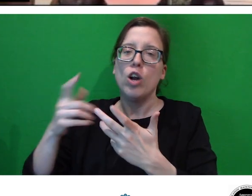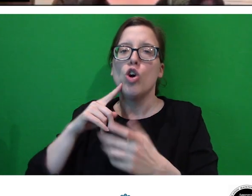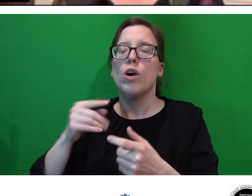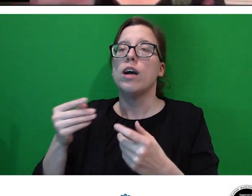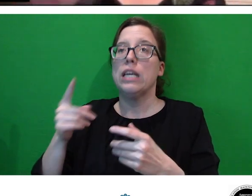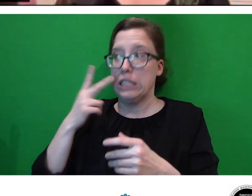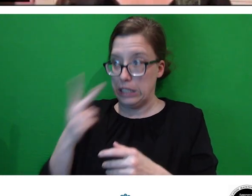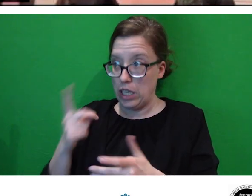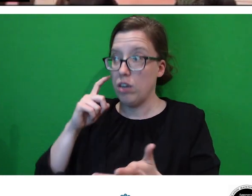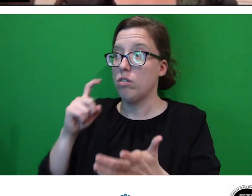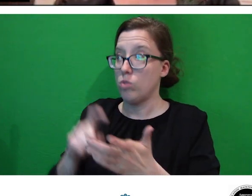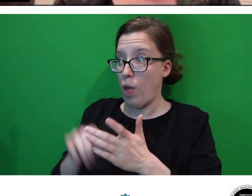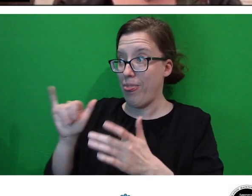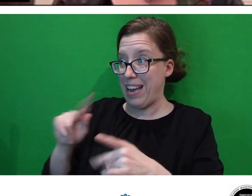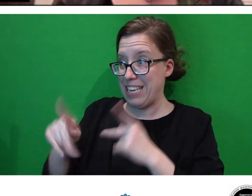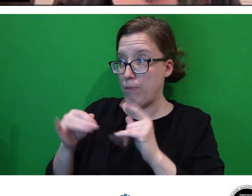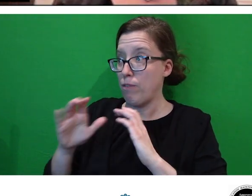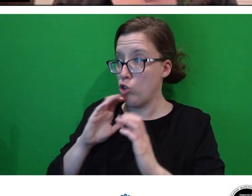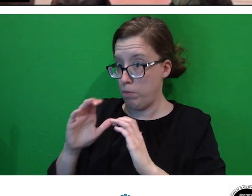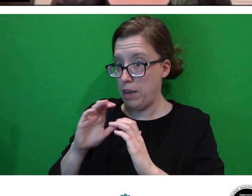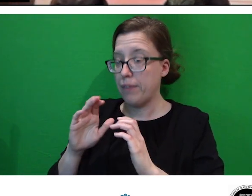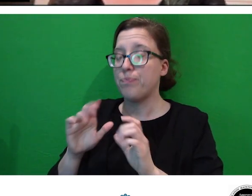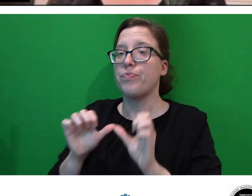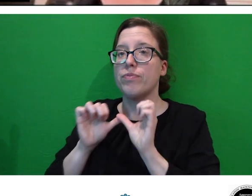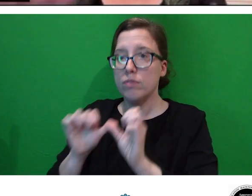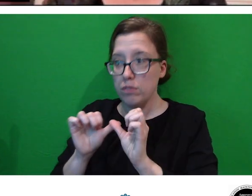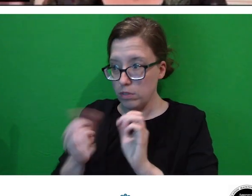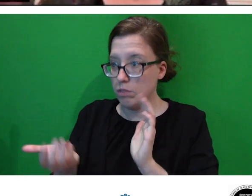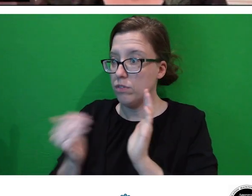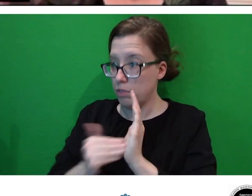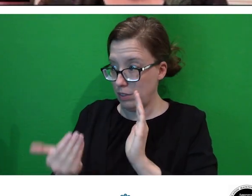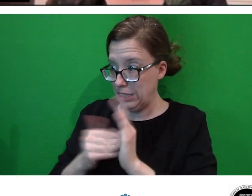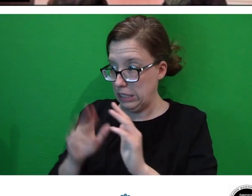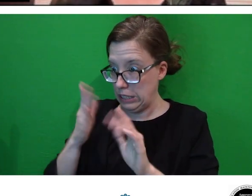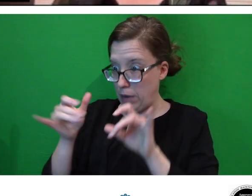You don't stay and be content with what the kid gives you when you start.